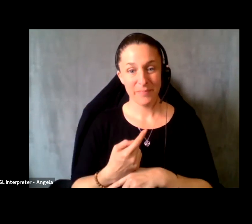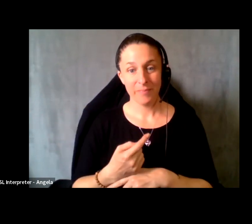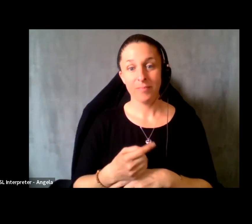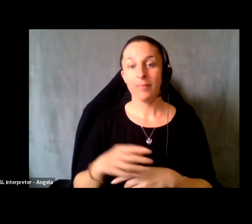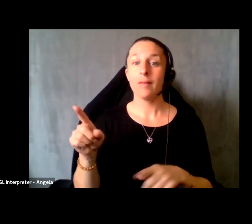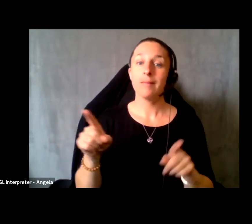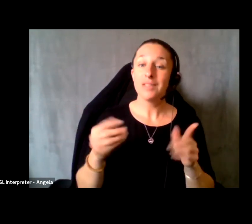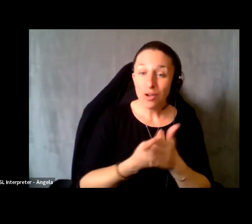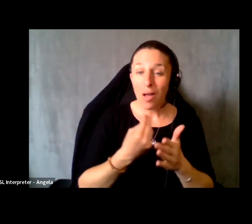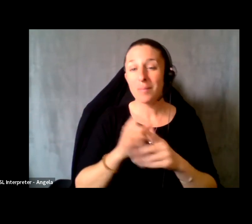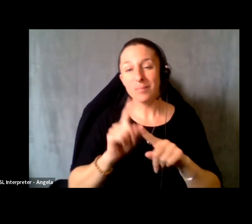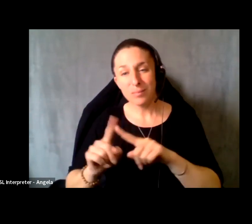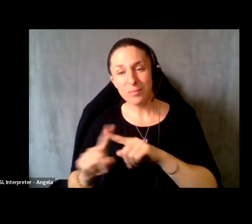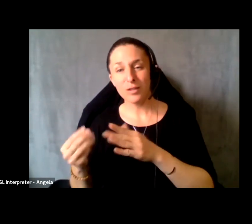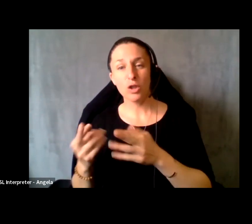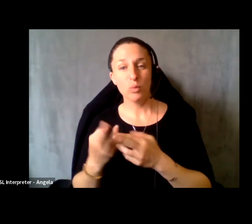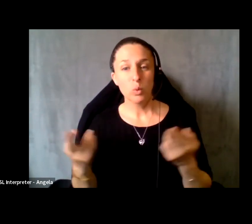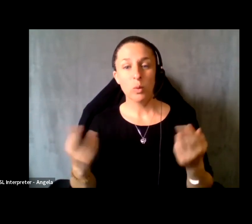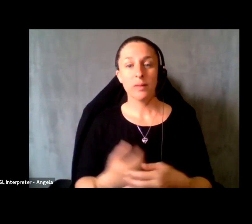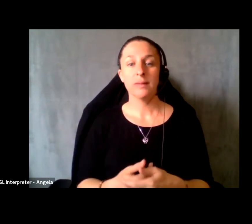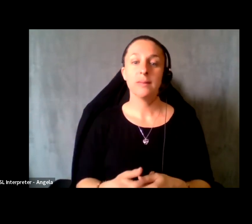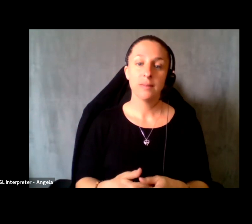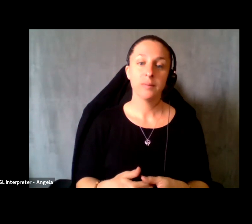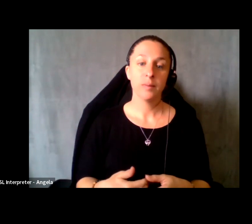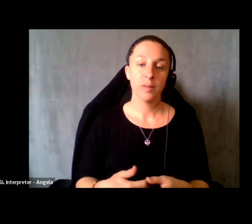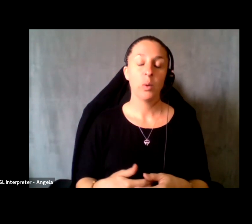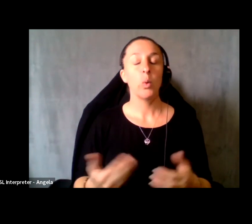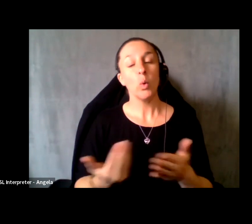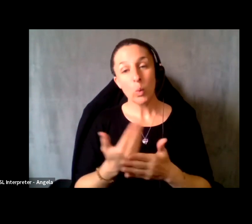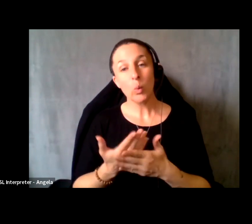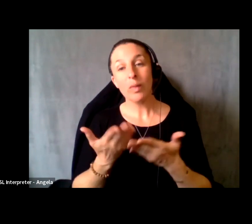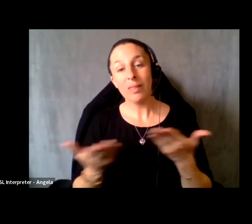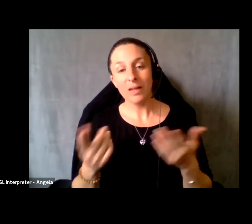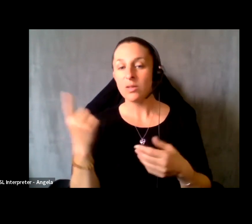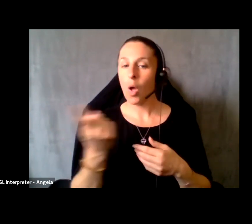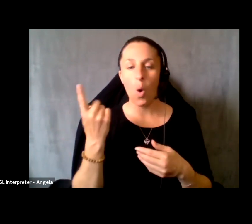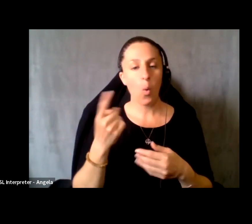and other resources. So I mean, with new things, there's always the learning curve, no matter